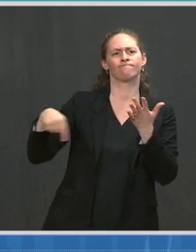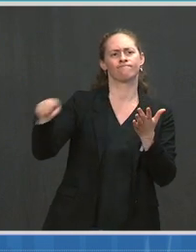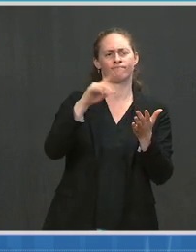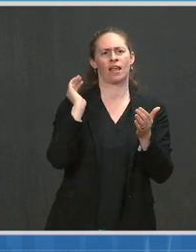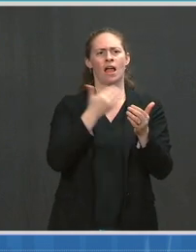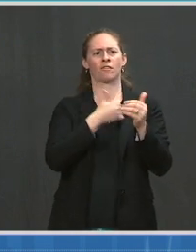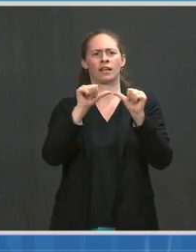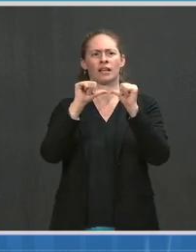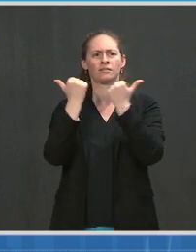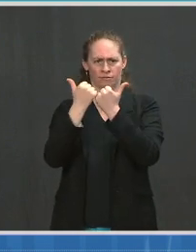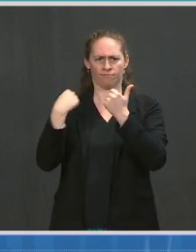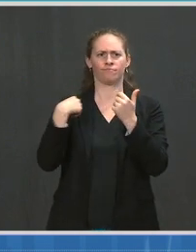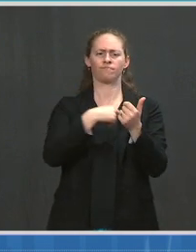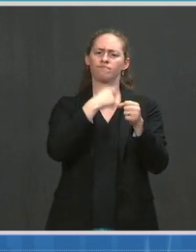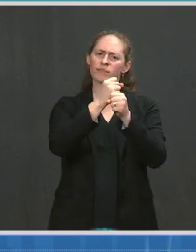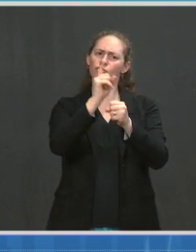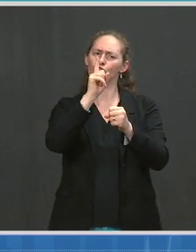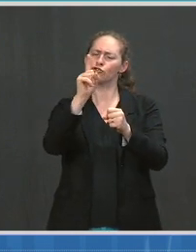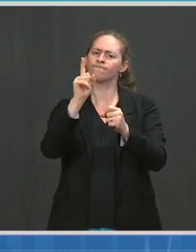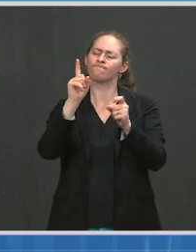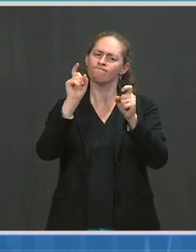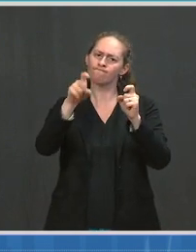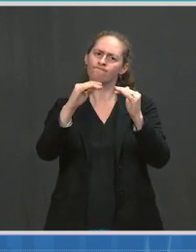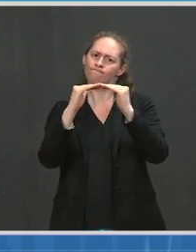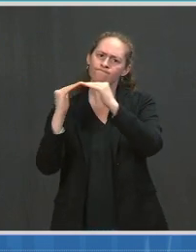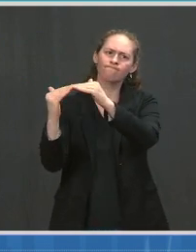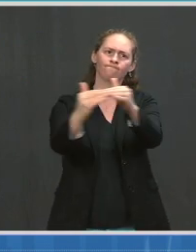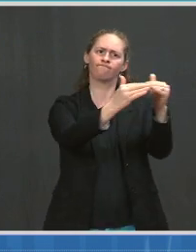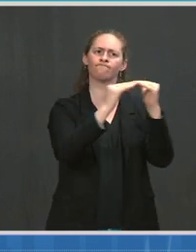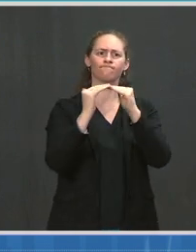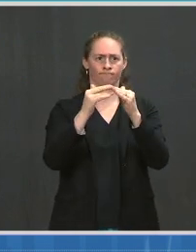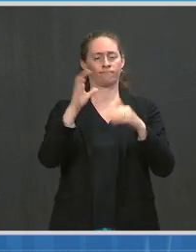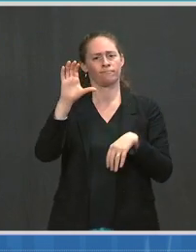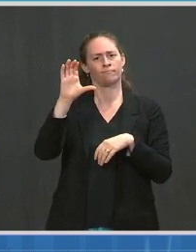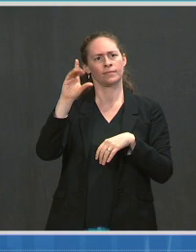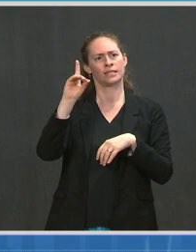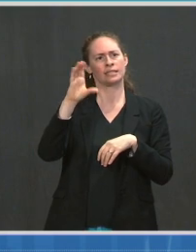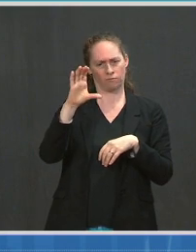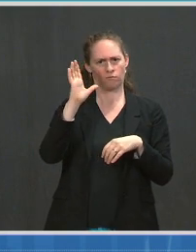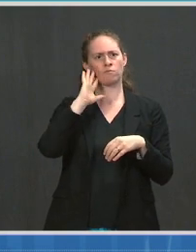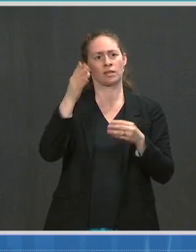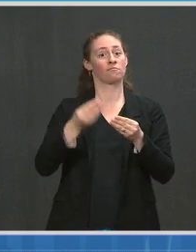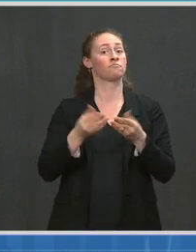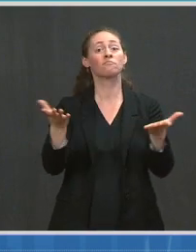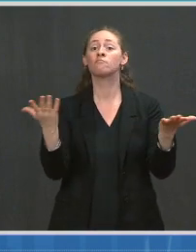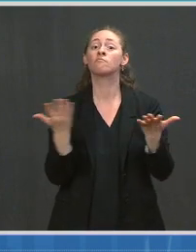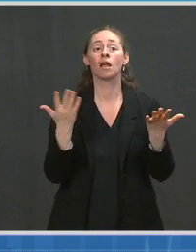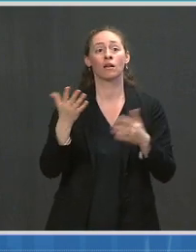CDC will provide $3 billion from the CARES Act and the American Rescue Plan to 64 jurisdictions,